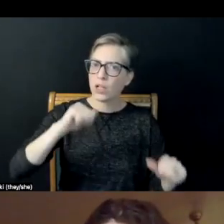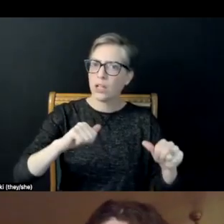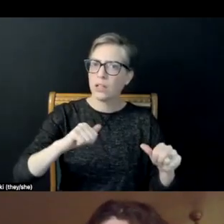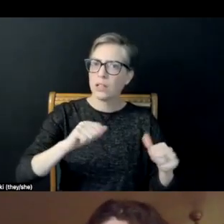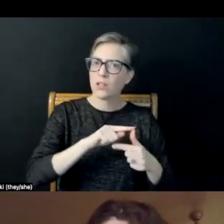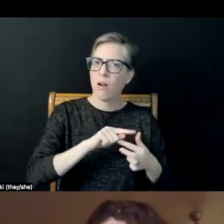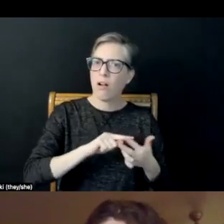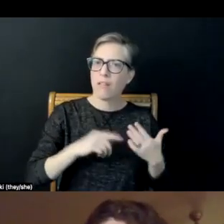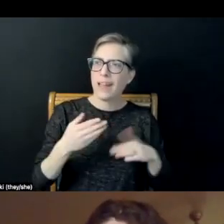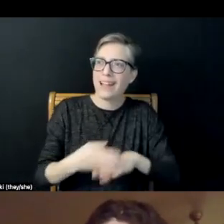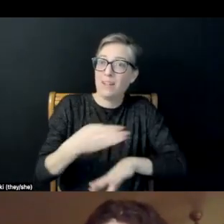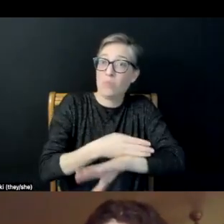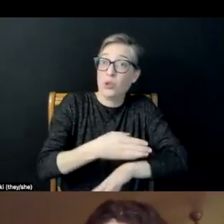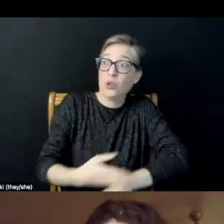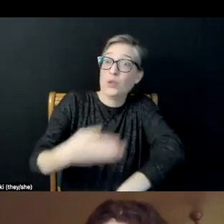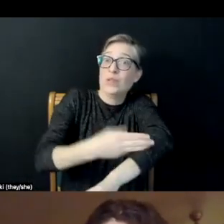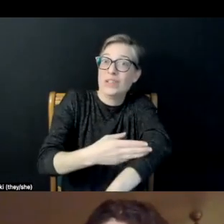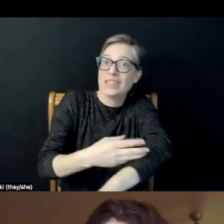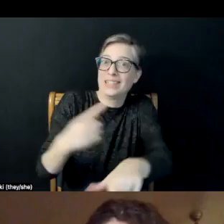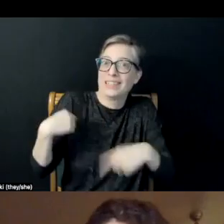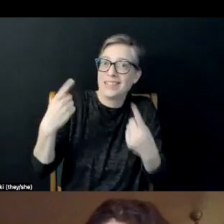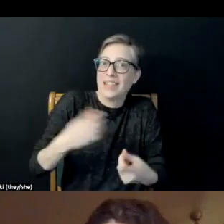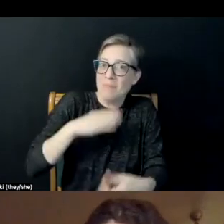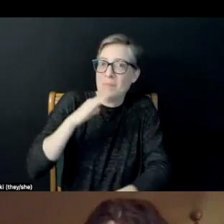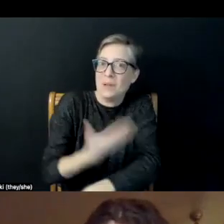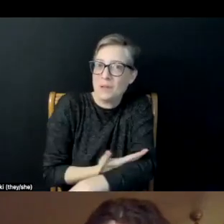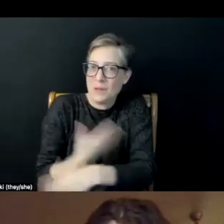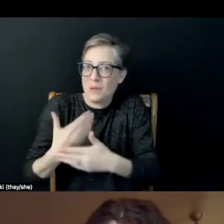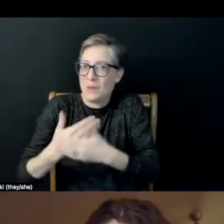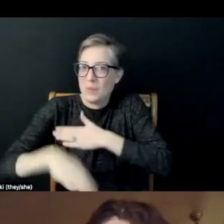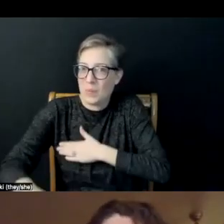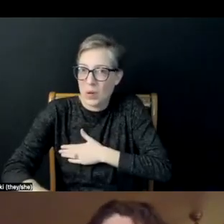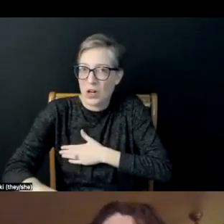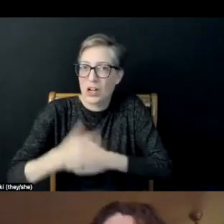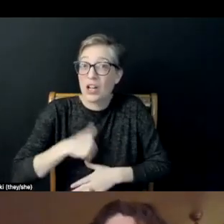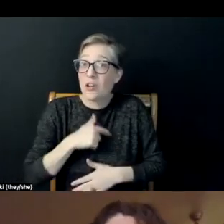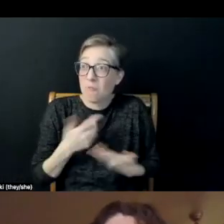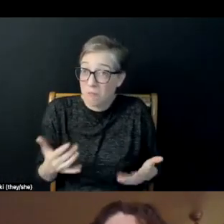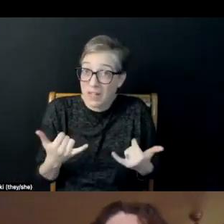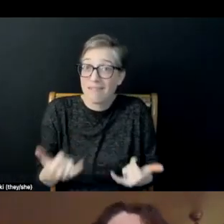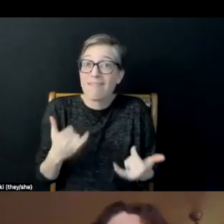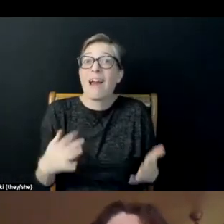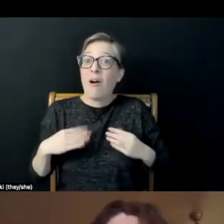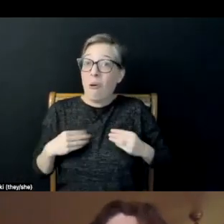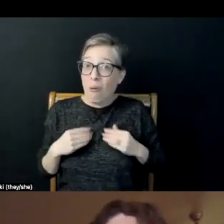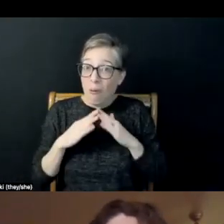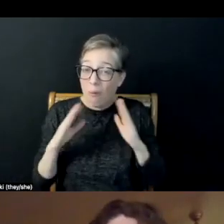My partner made more money and we'd become homeowners since having our son. Yet, I felt more doubt in the NICU as